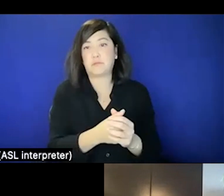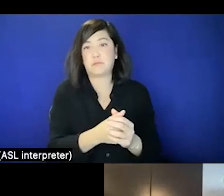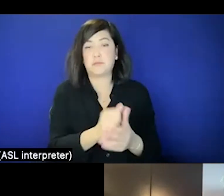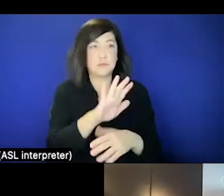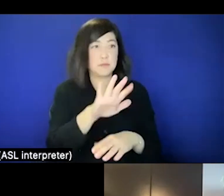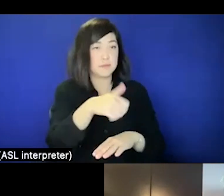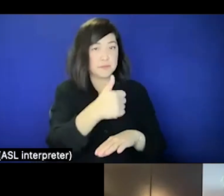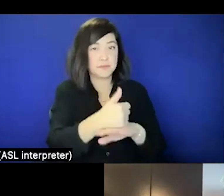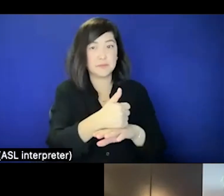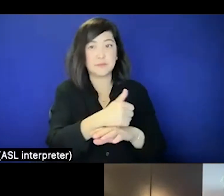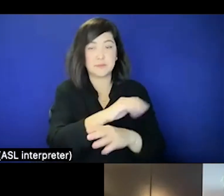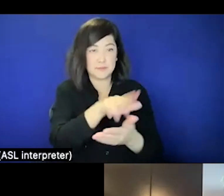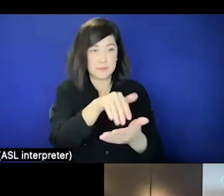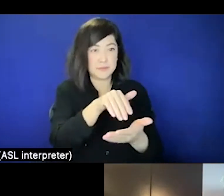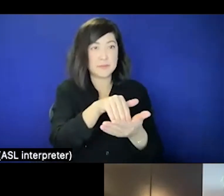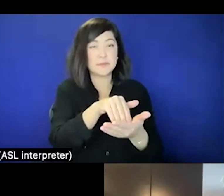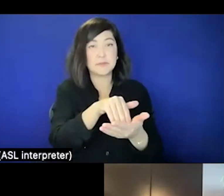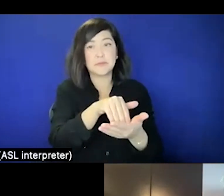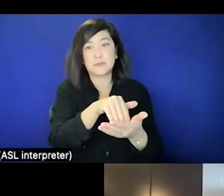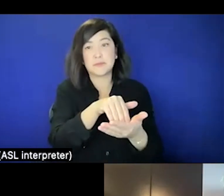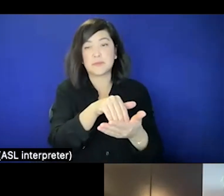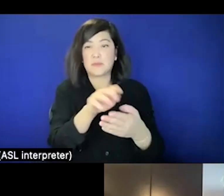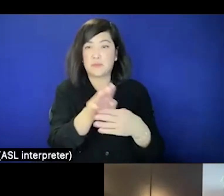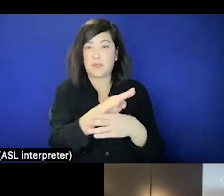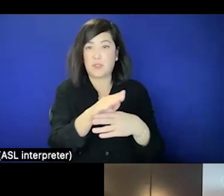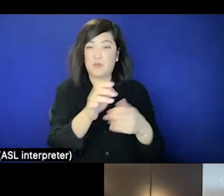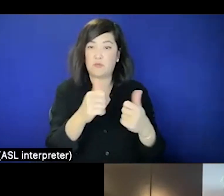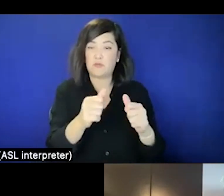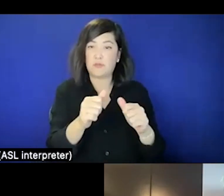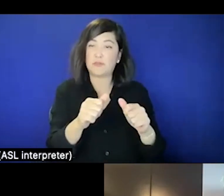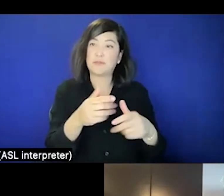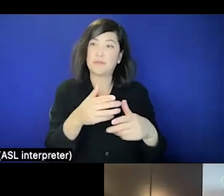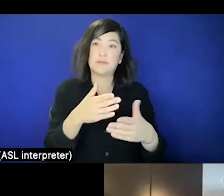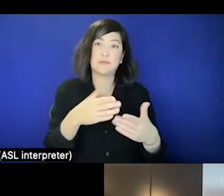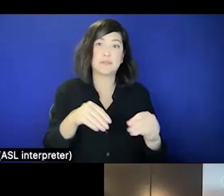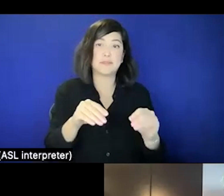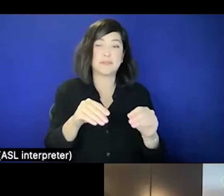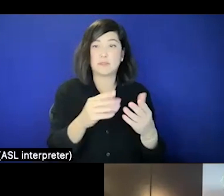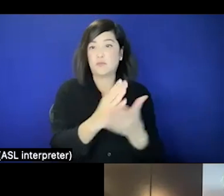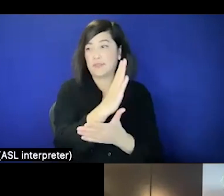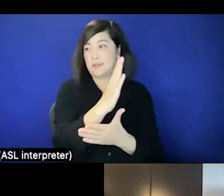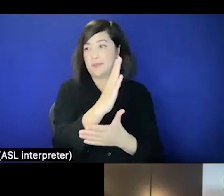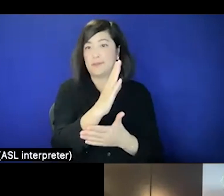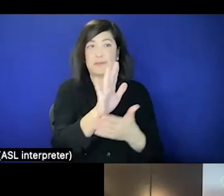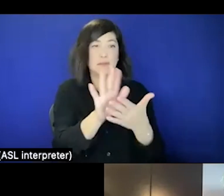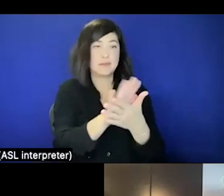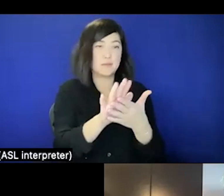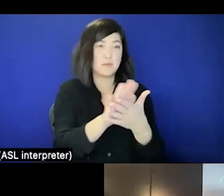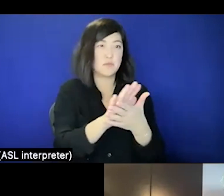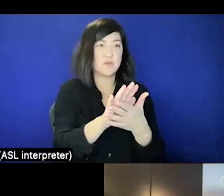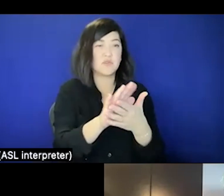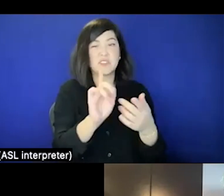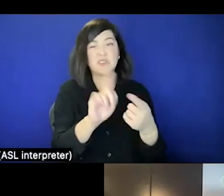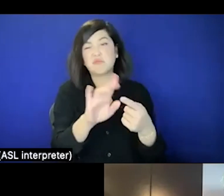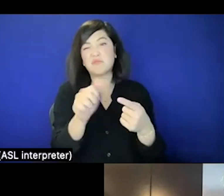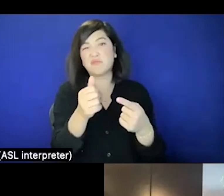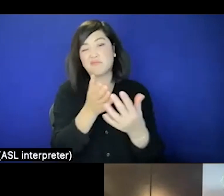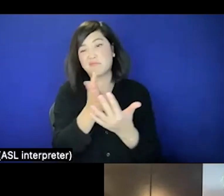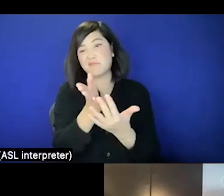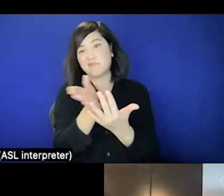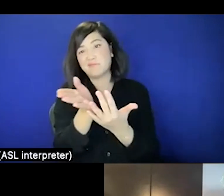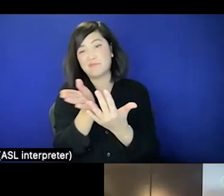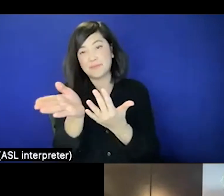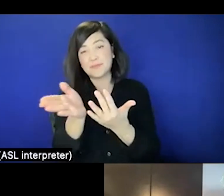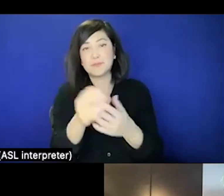selling rights for movies and for other media. Certainly, the growth of streaming services has